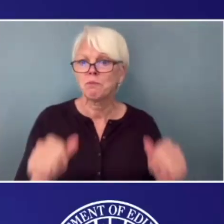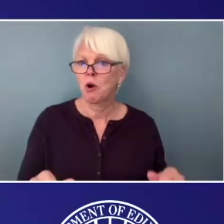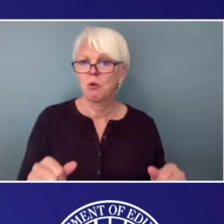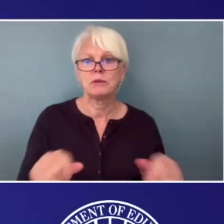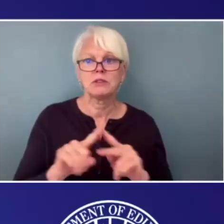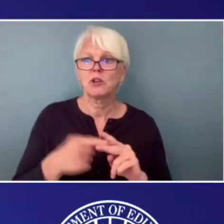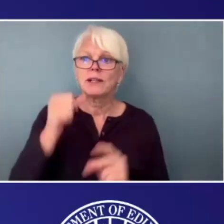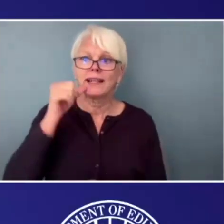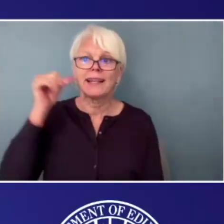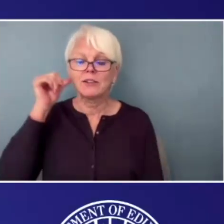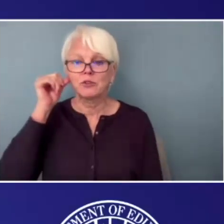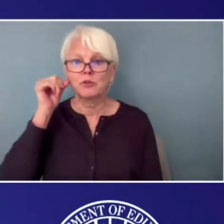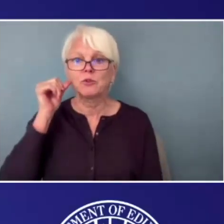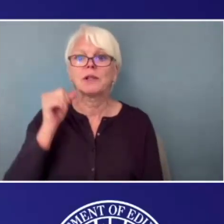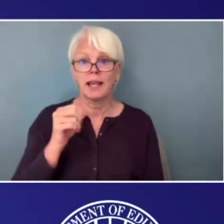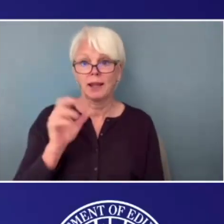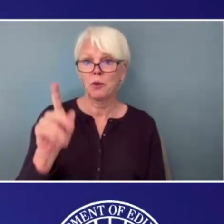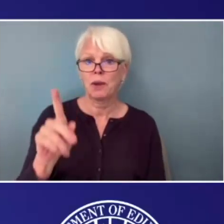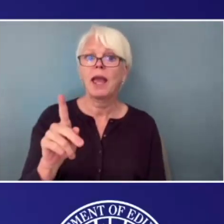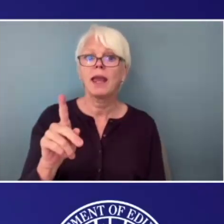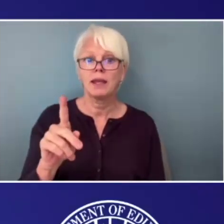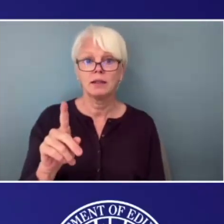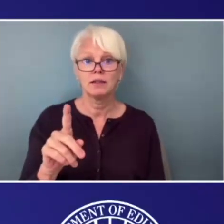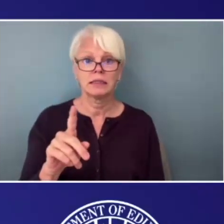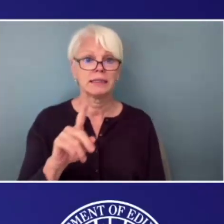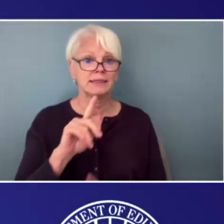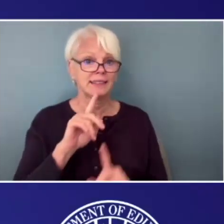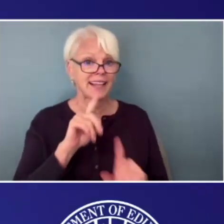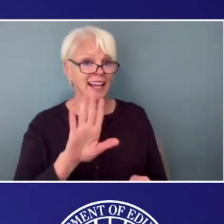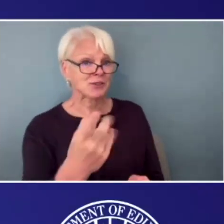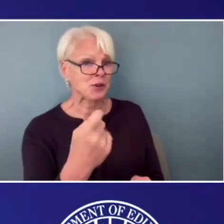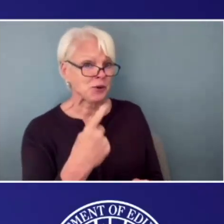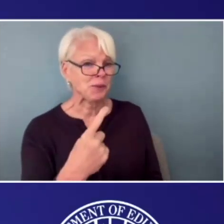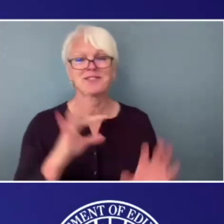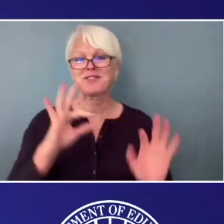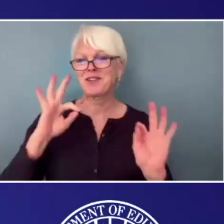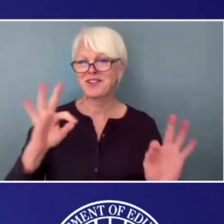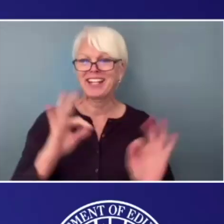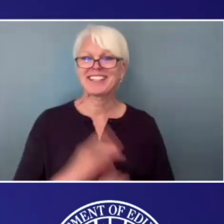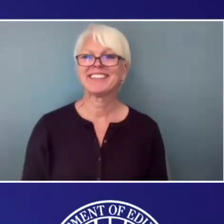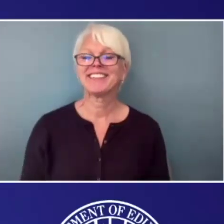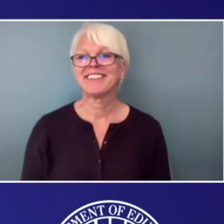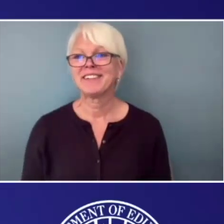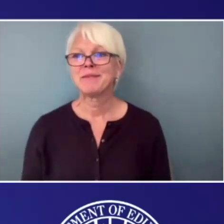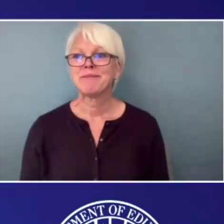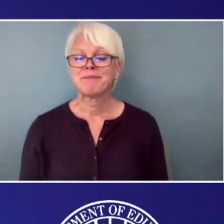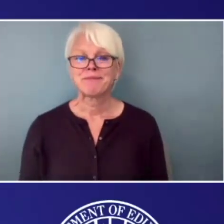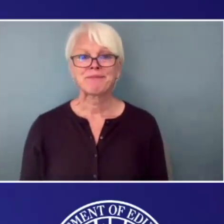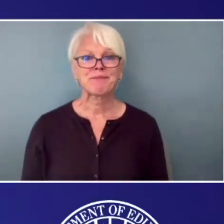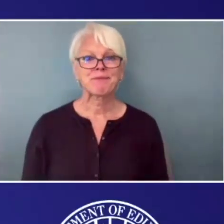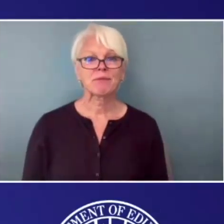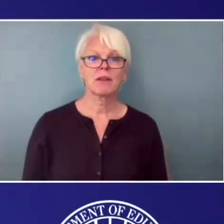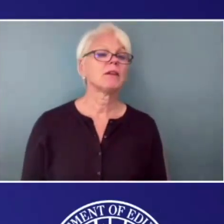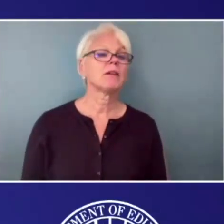Okay? Did that answer your question? Great. So, back to my question.